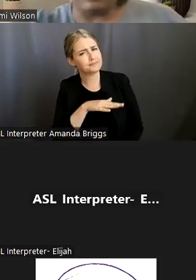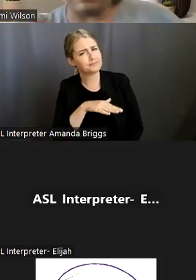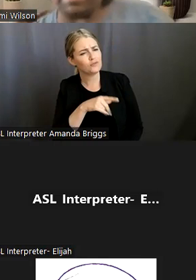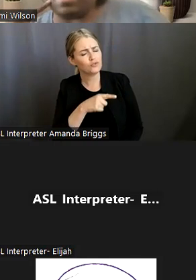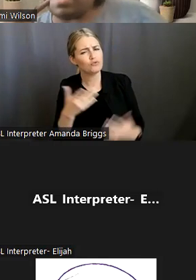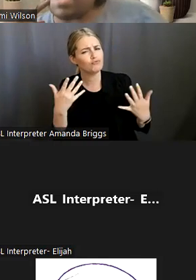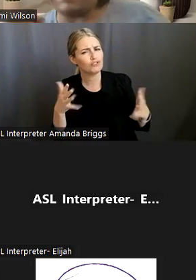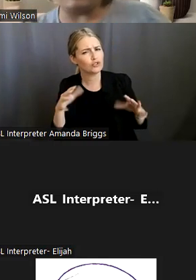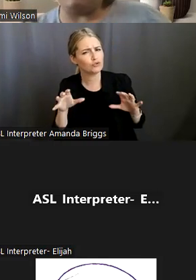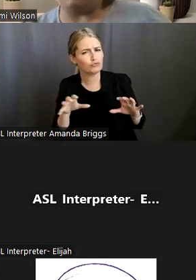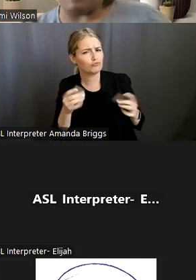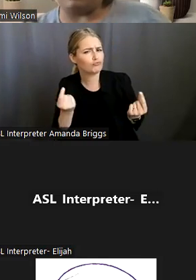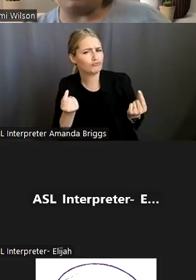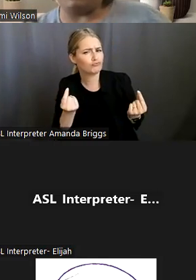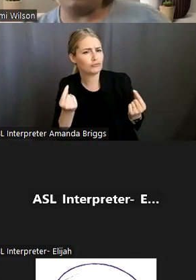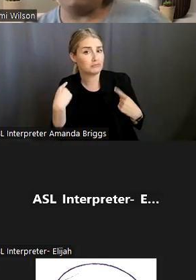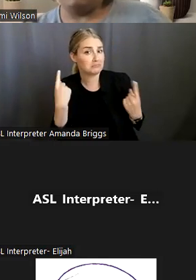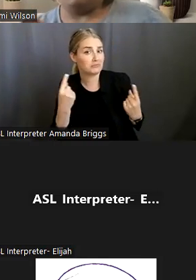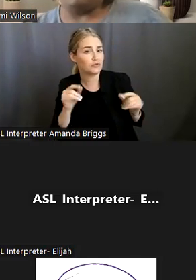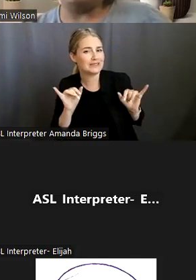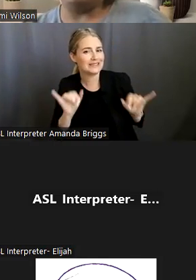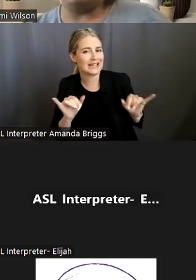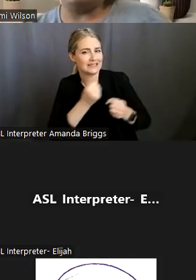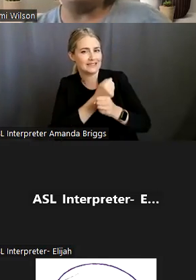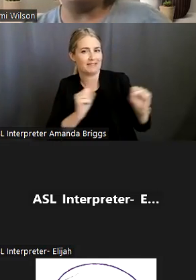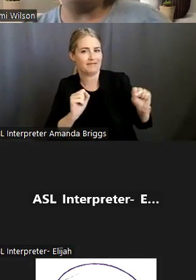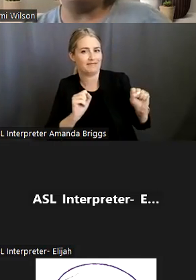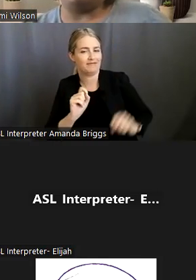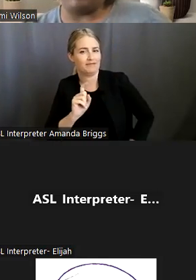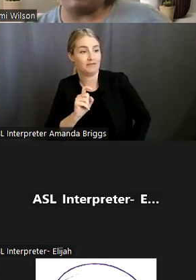to stay as safe as possible. What does she currently do to prevent